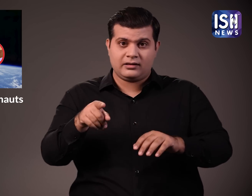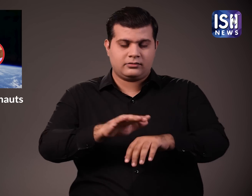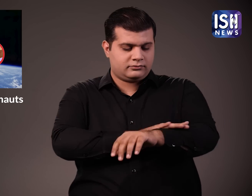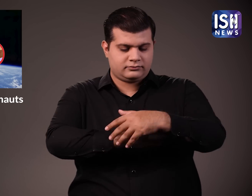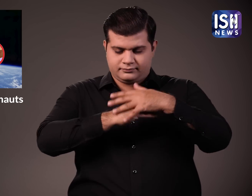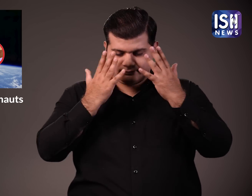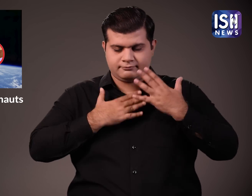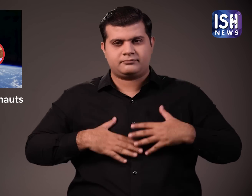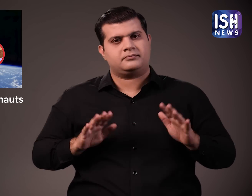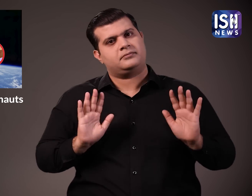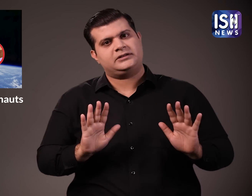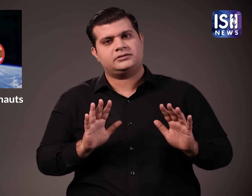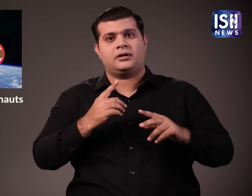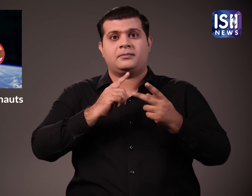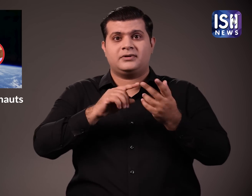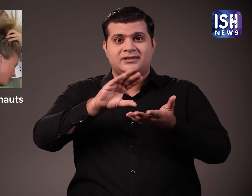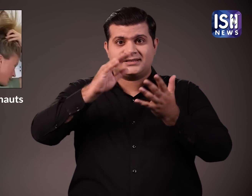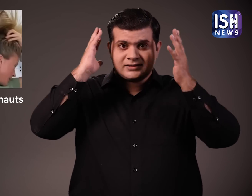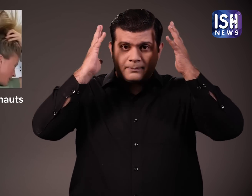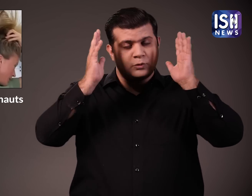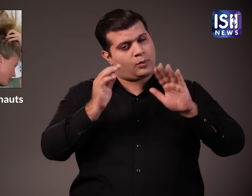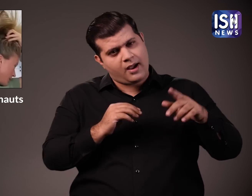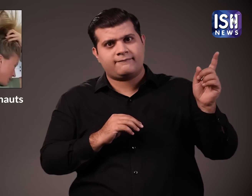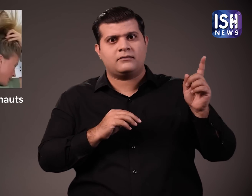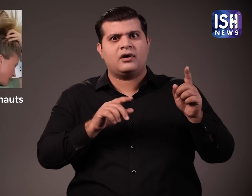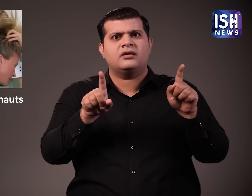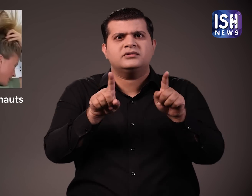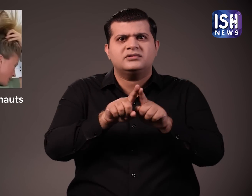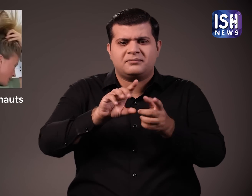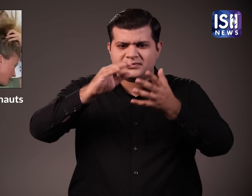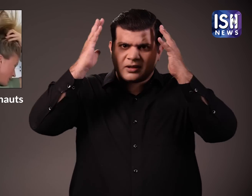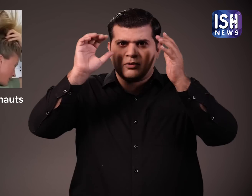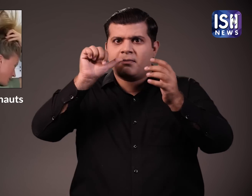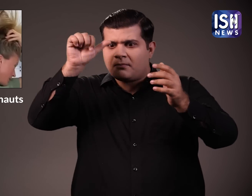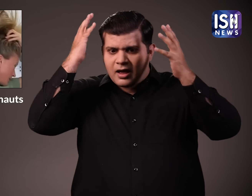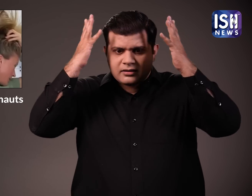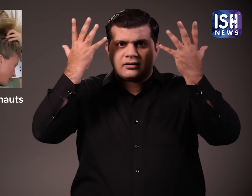They can clean their bodies with that, and they also have a shampoo. How will they wash the shampoo with water?